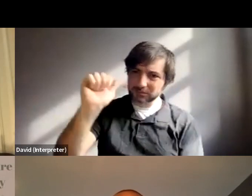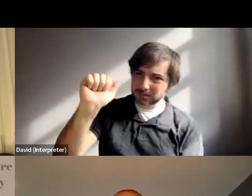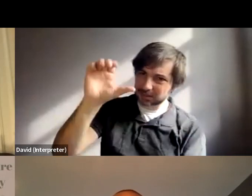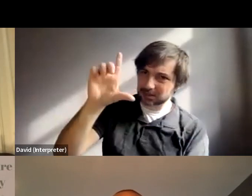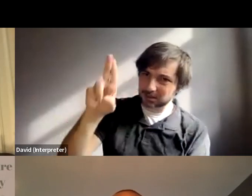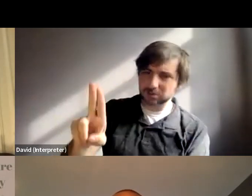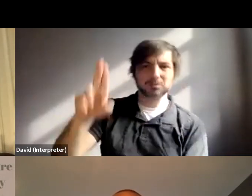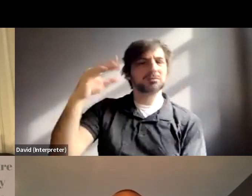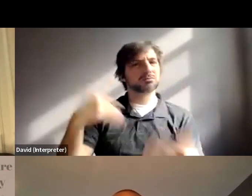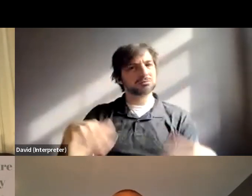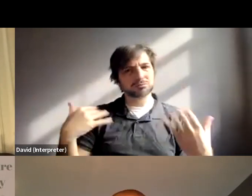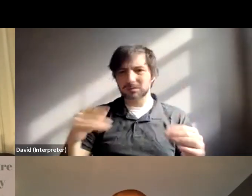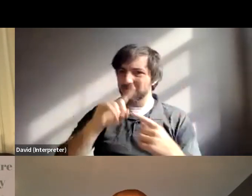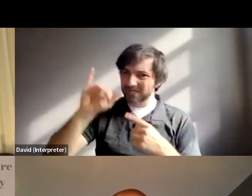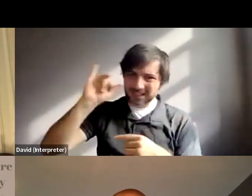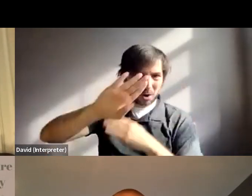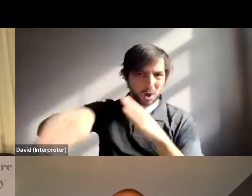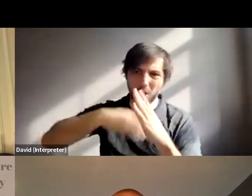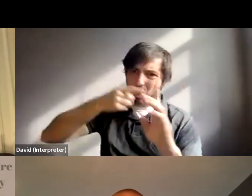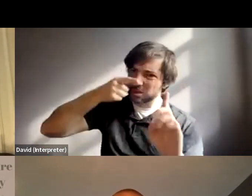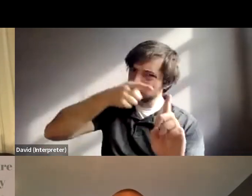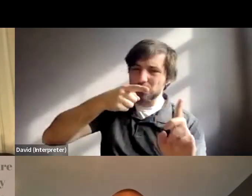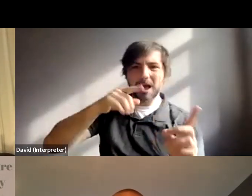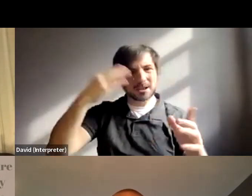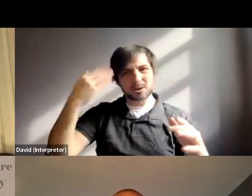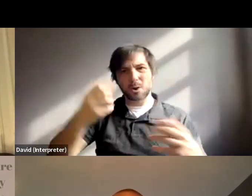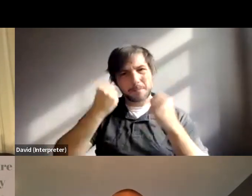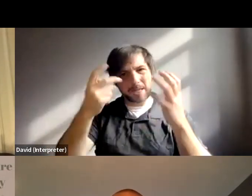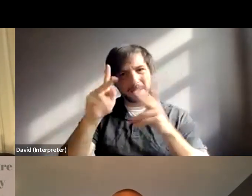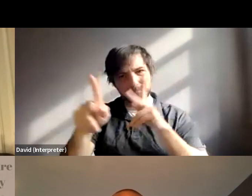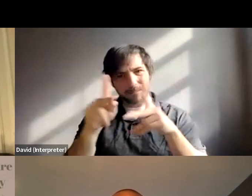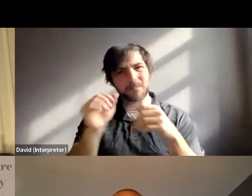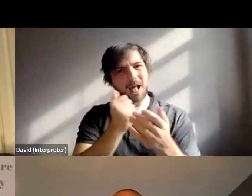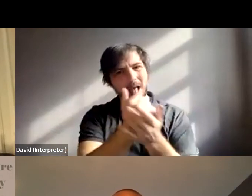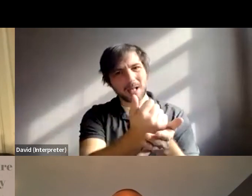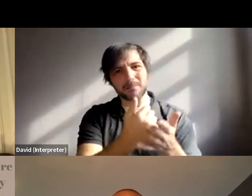help from a lot of people. You are doing fantastic work. Kudos to you.